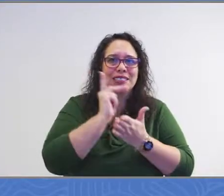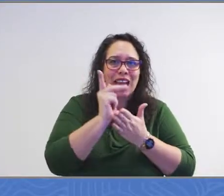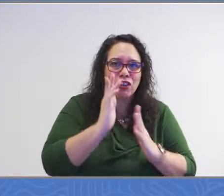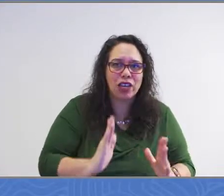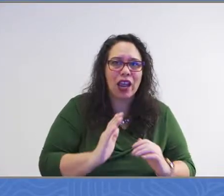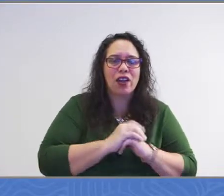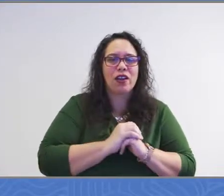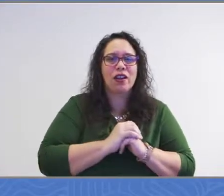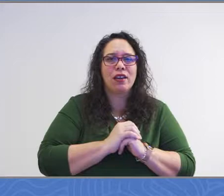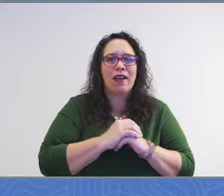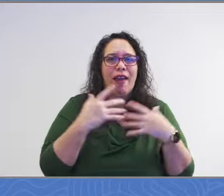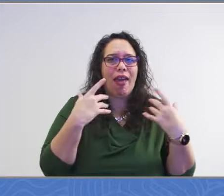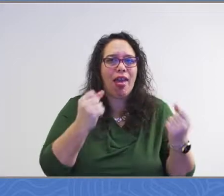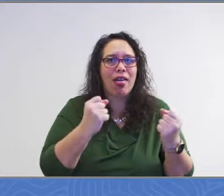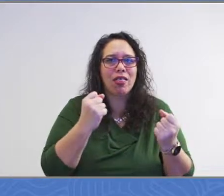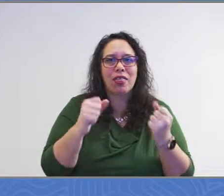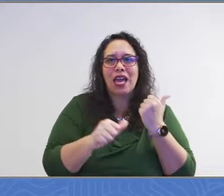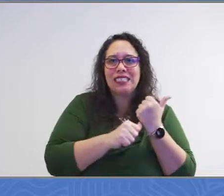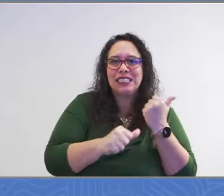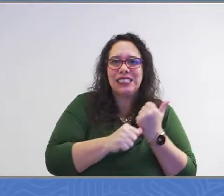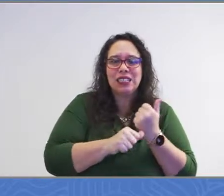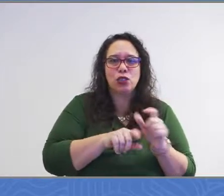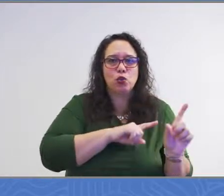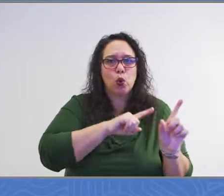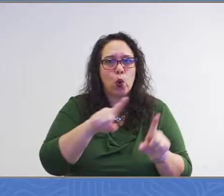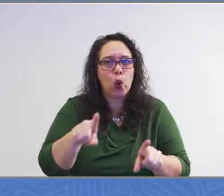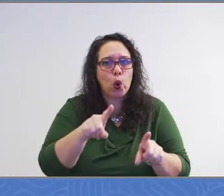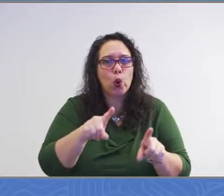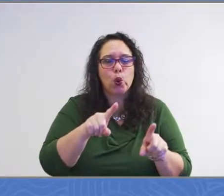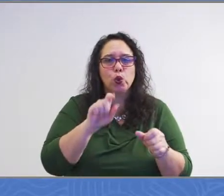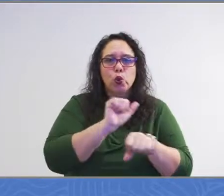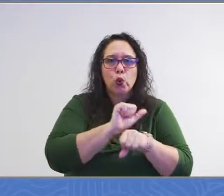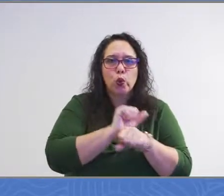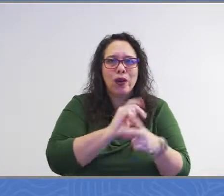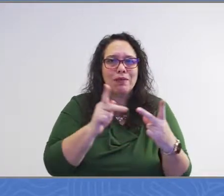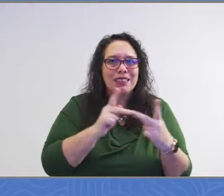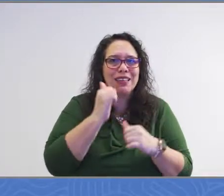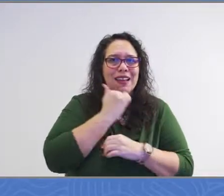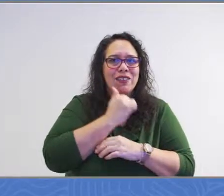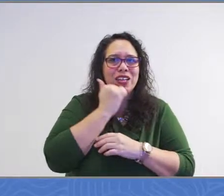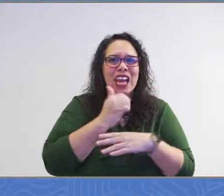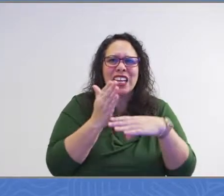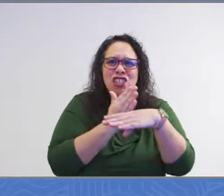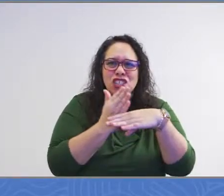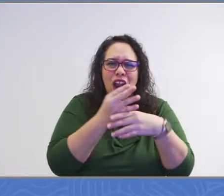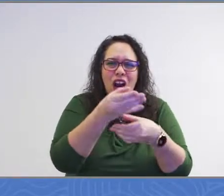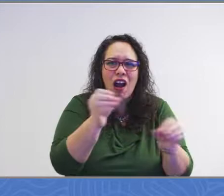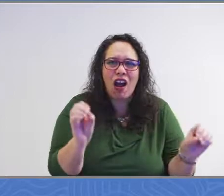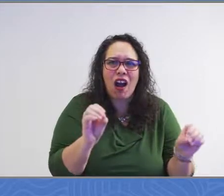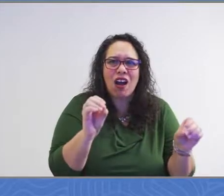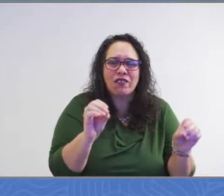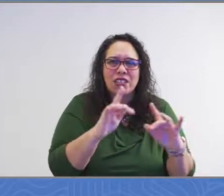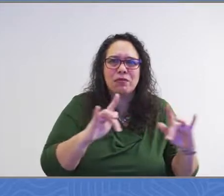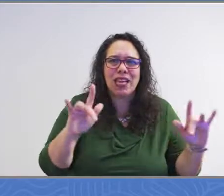help assistant, to report just crowded workspaces everyday and shared office spaces, shared restrooms.